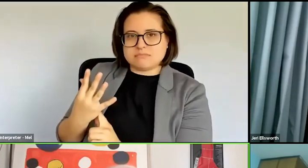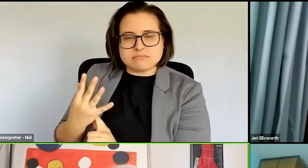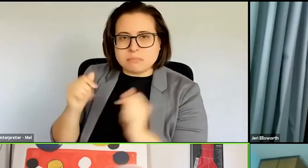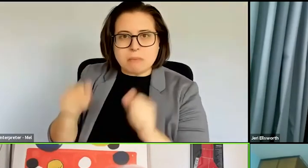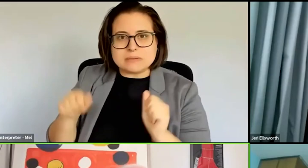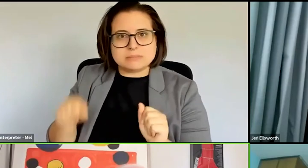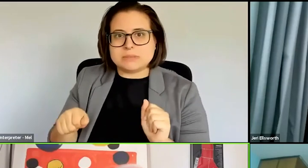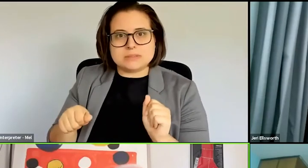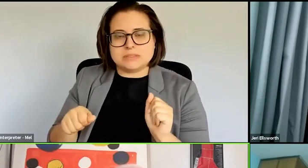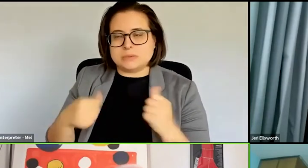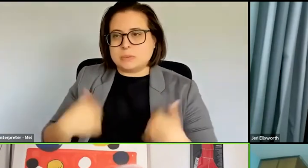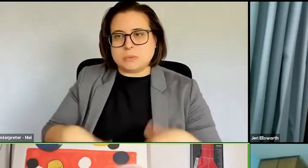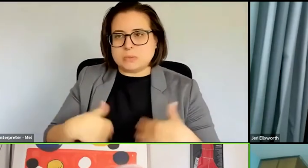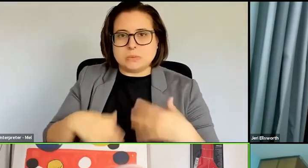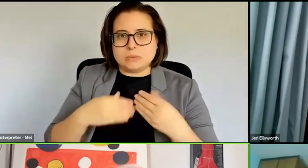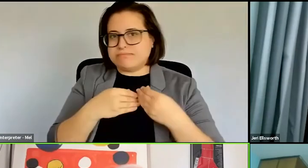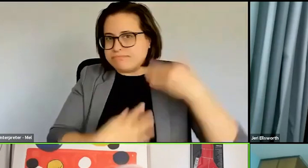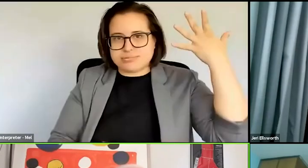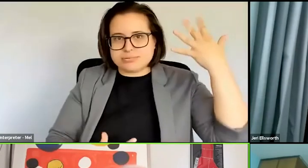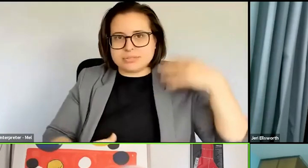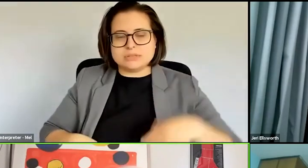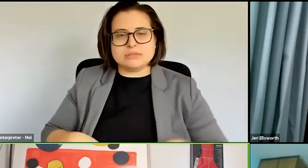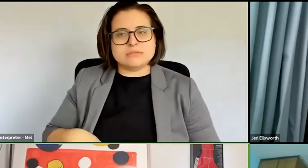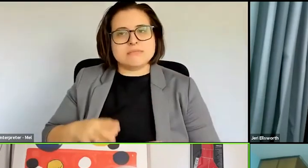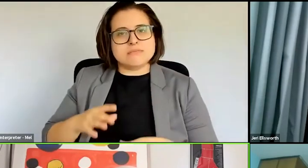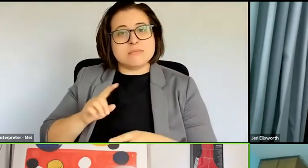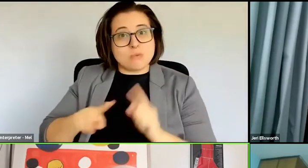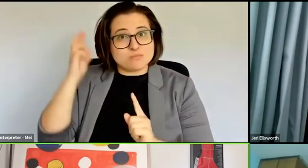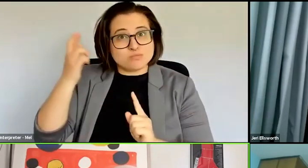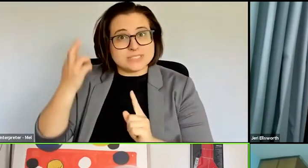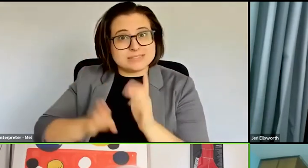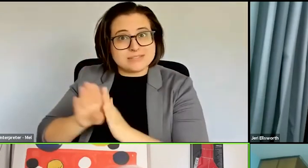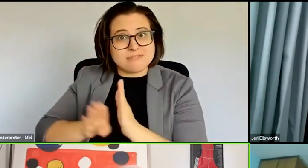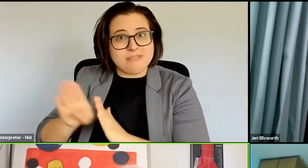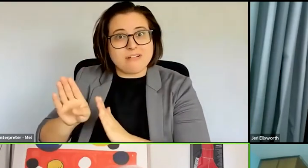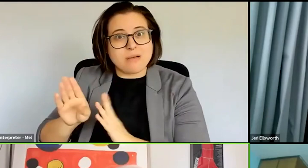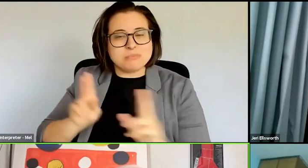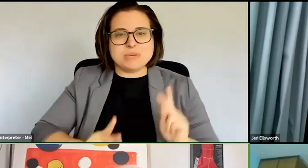but much of that was driven because people said I think I want to unlock my phone by just looking